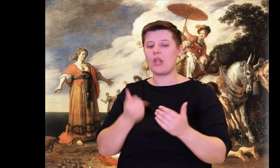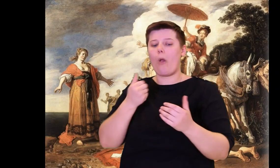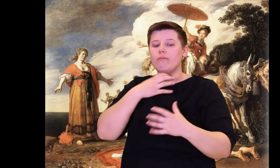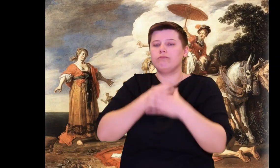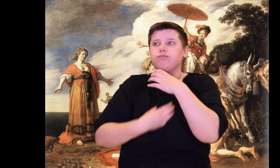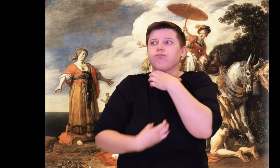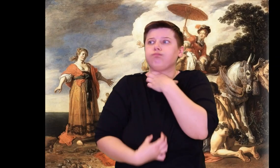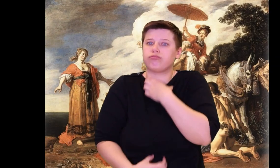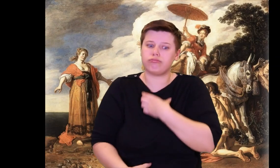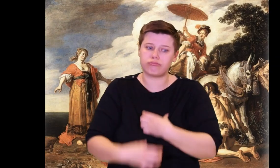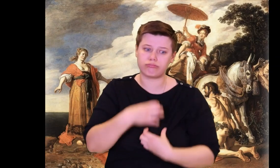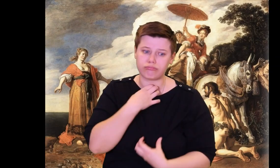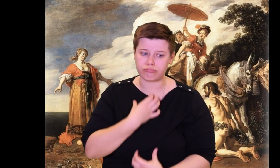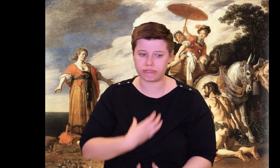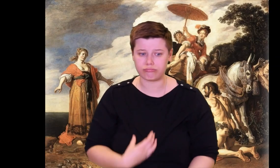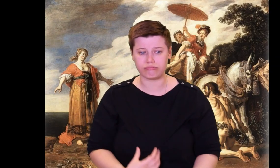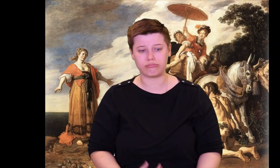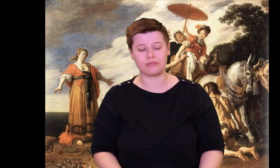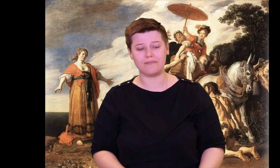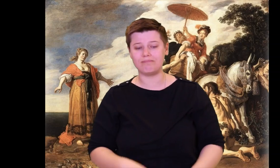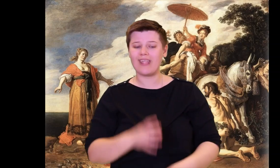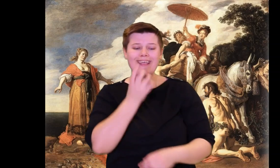He wolfed the food and drank.